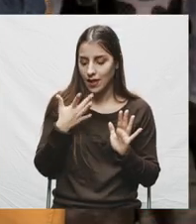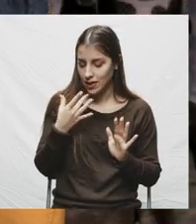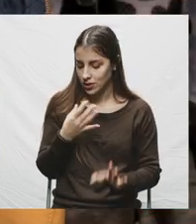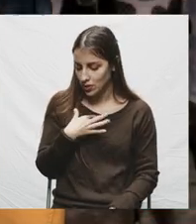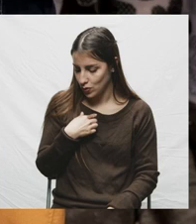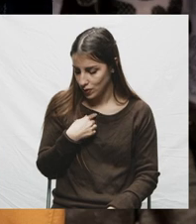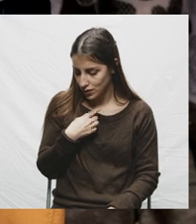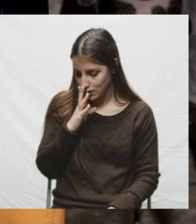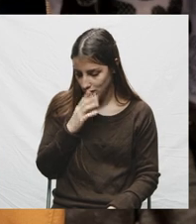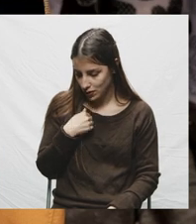Let me see if I can answer this.